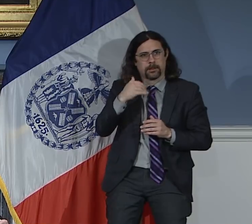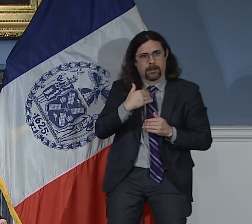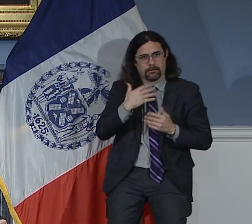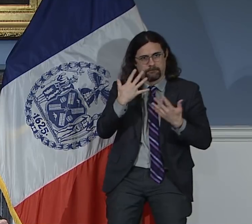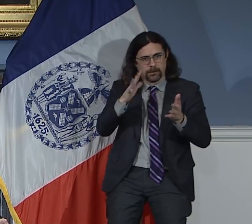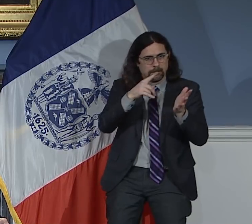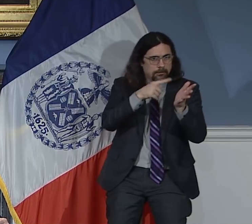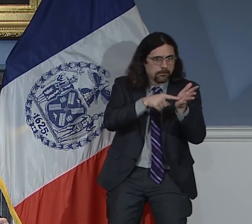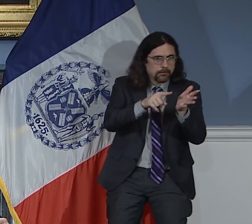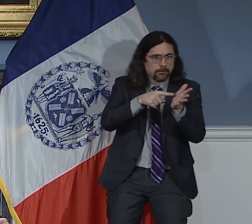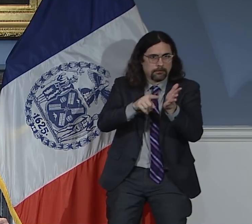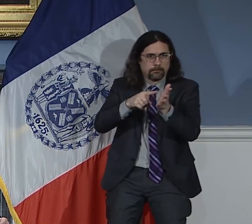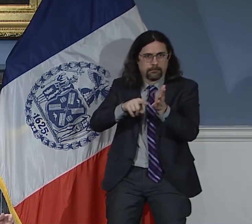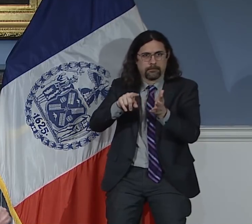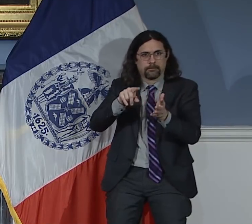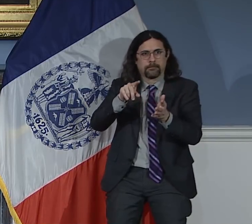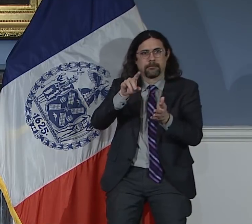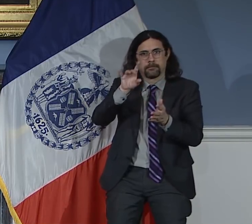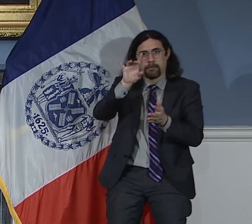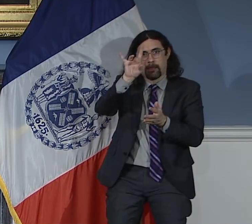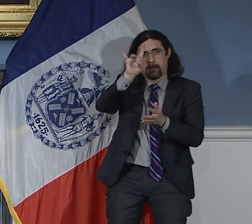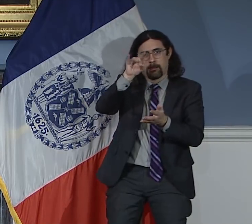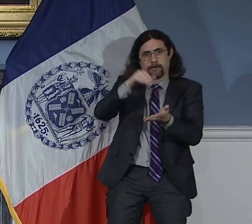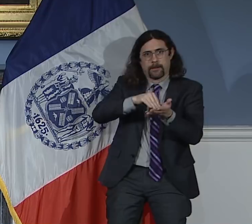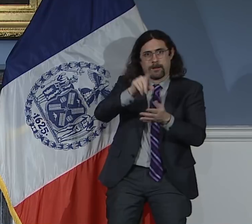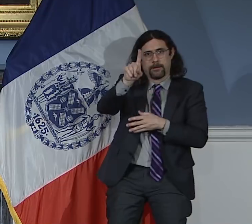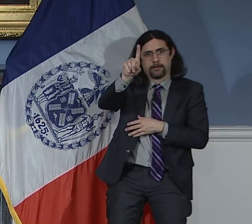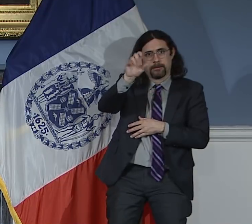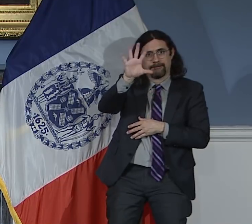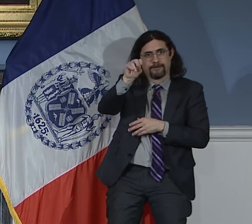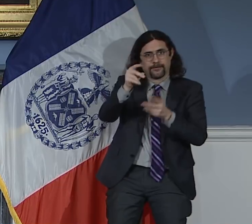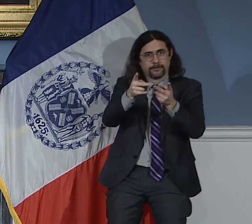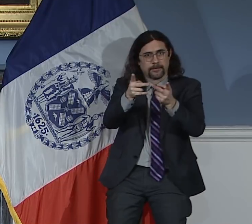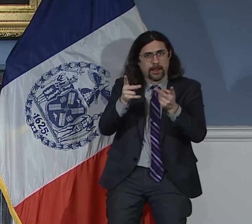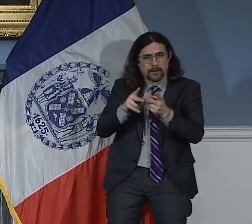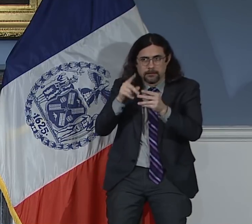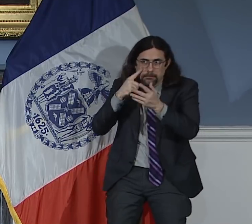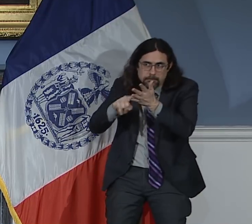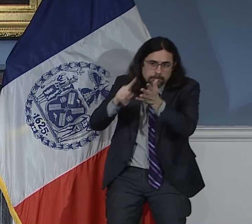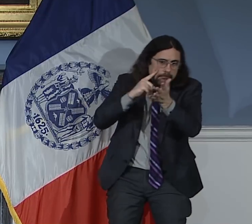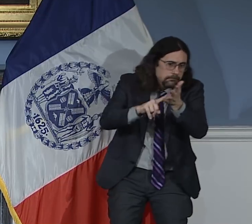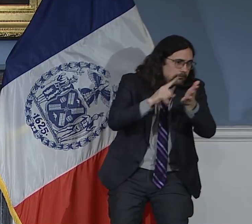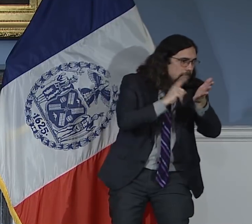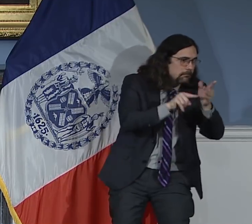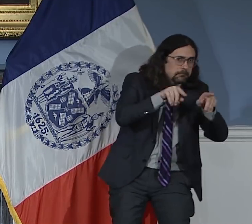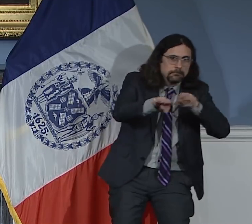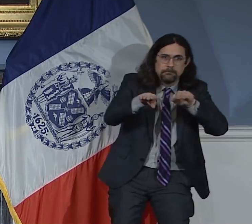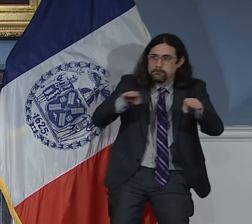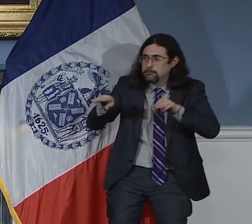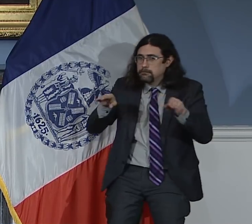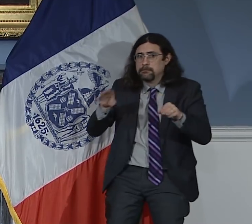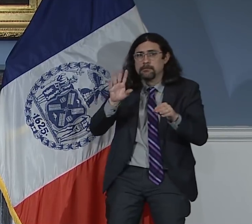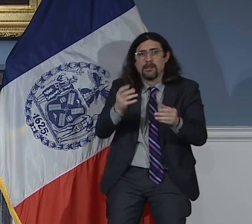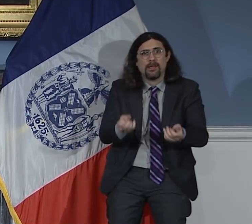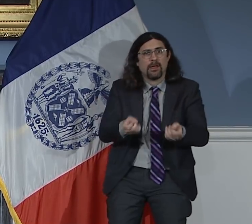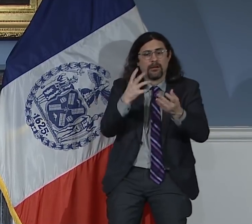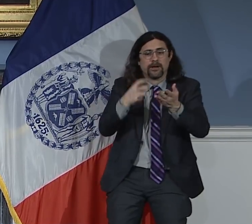NUMBER IS 8,150 INSPECTIONS THAT YIELDED ONLY SIX VIOLATIONS. THAT'S ABOUTS A CLOSE TO PERFECT